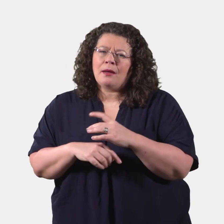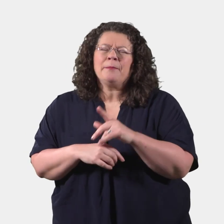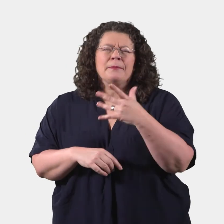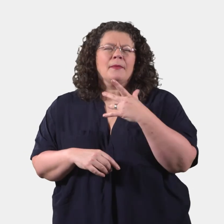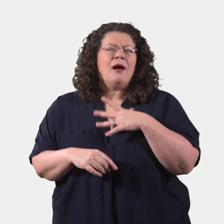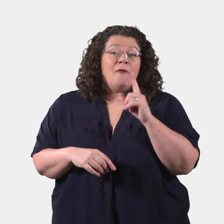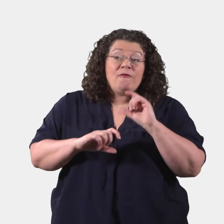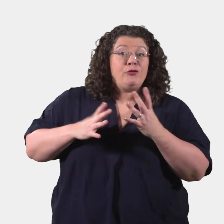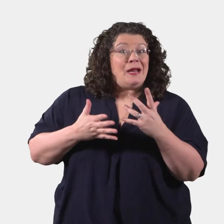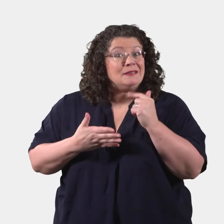from your local law center.